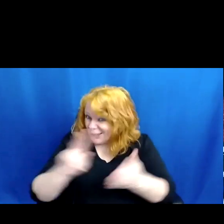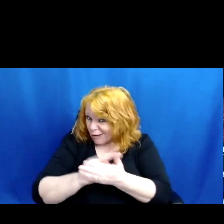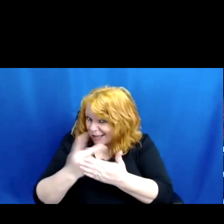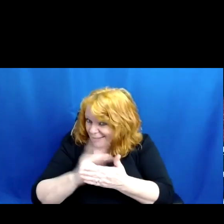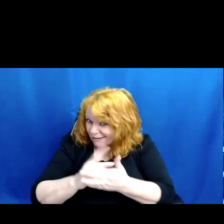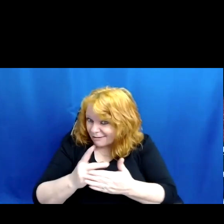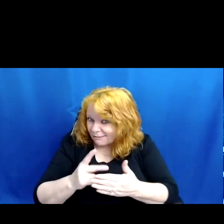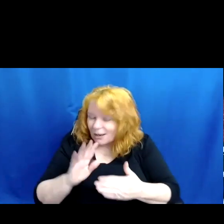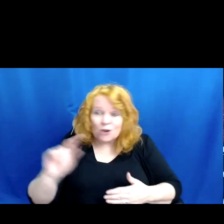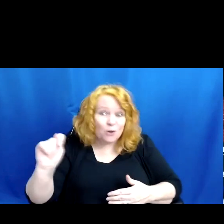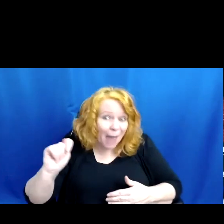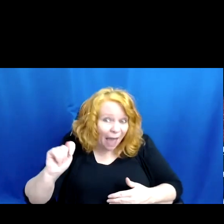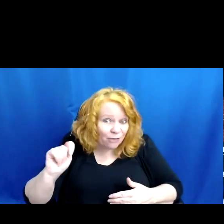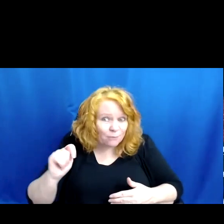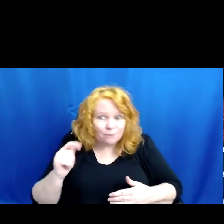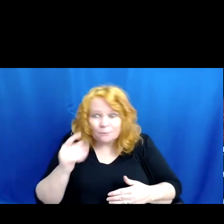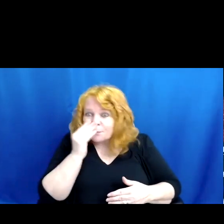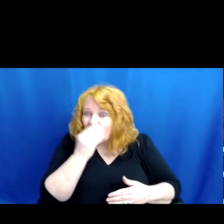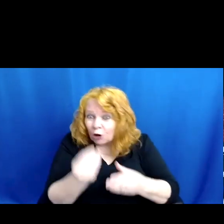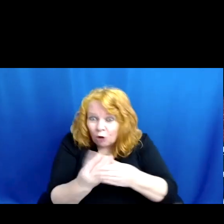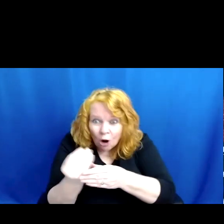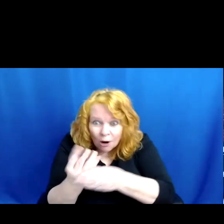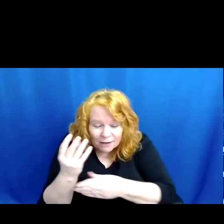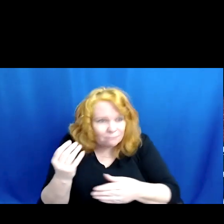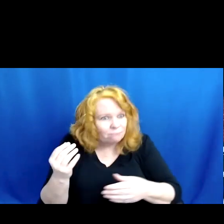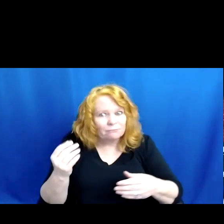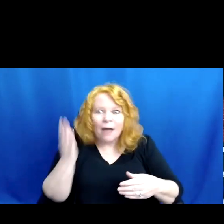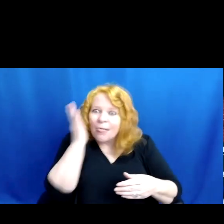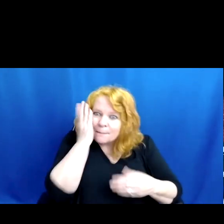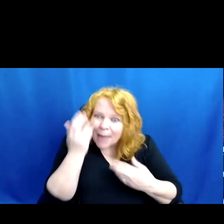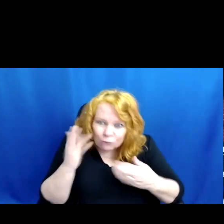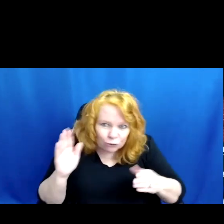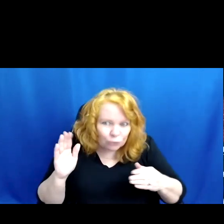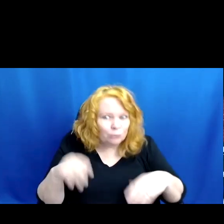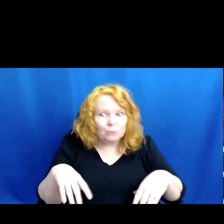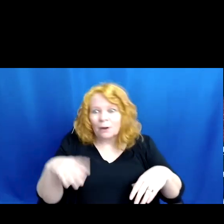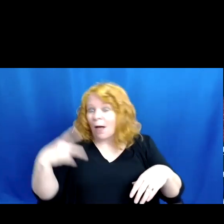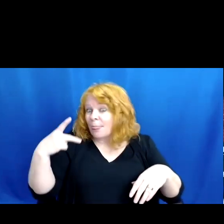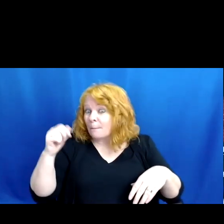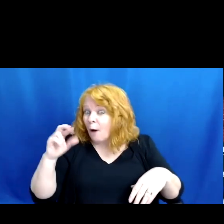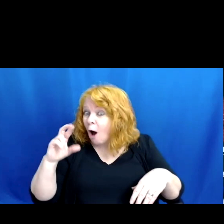in the bedroom, they’re in the parks, they’re in the journey to the store.